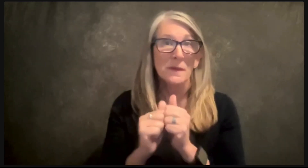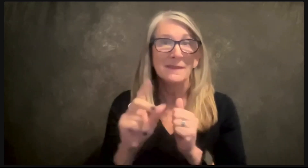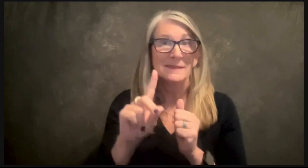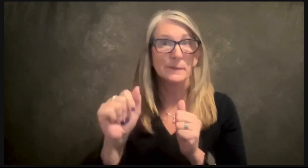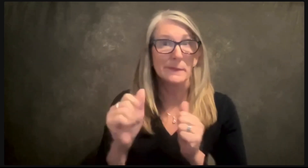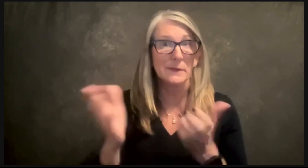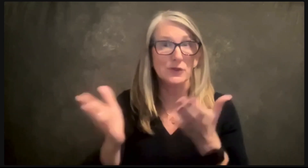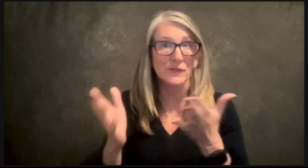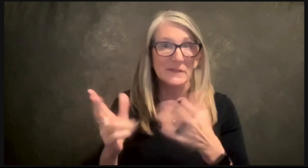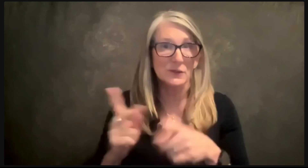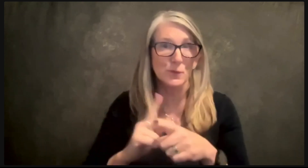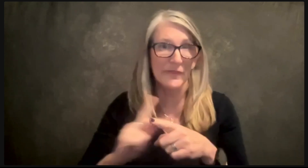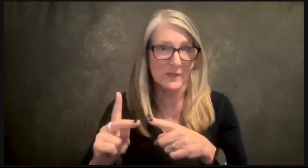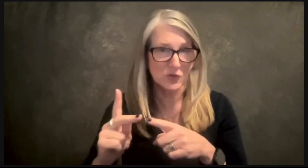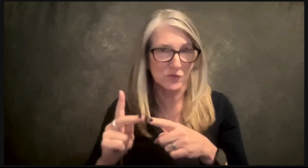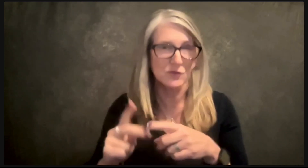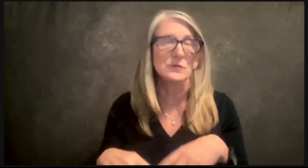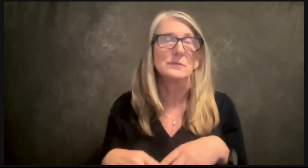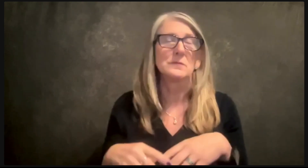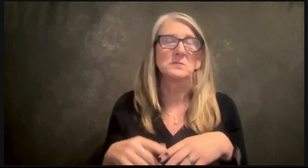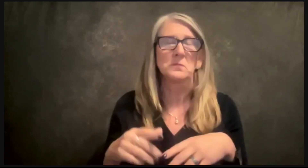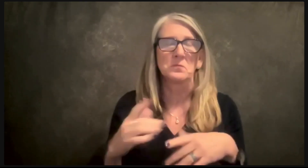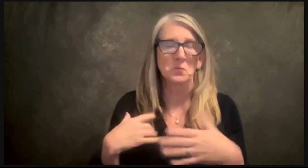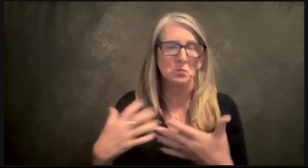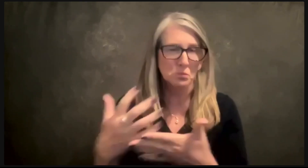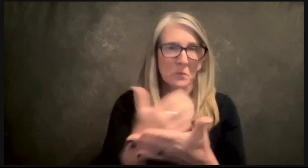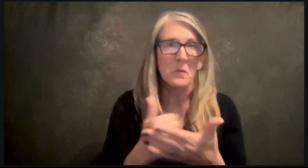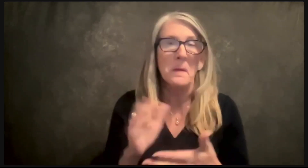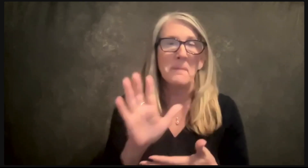We interviewed about 87--